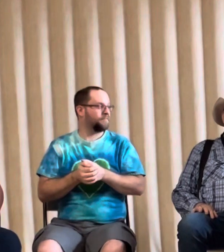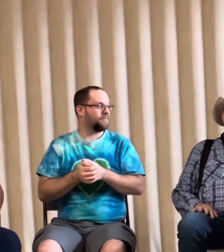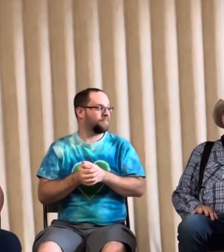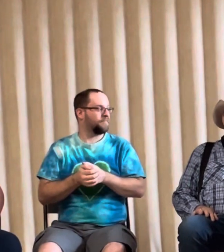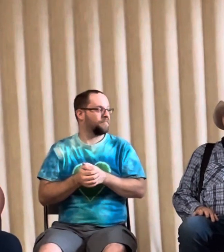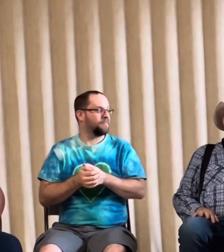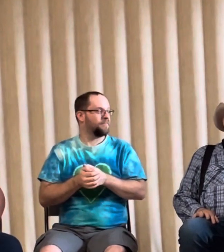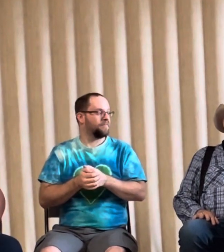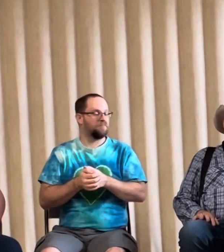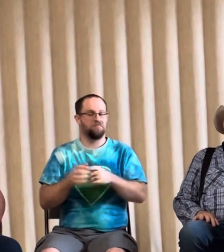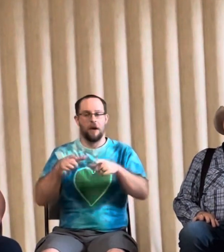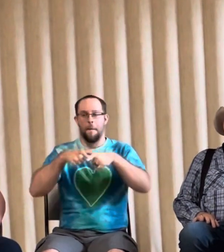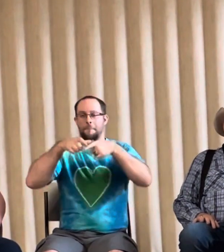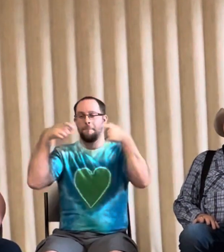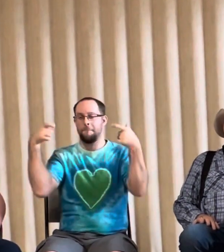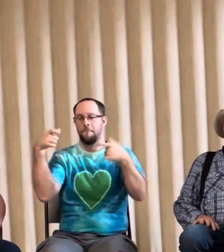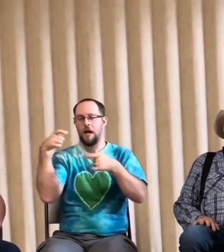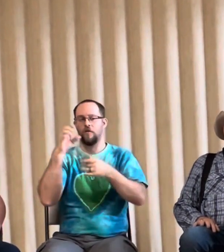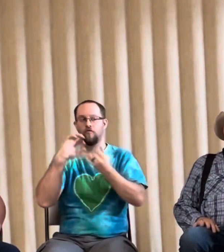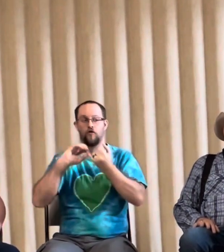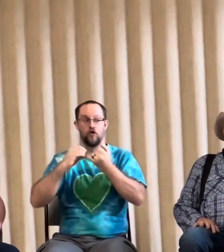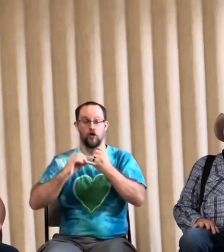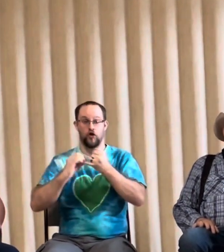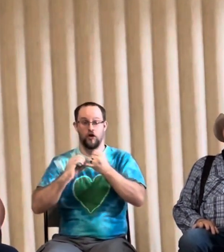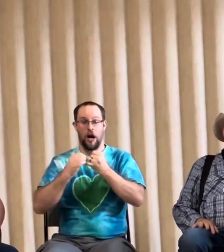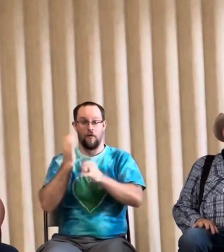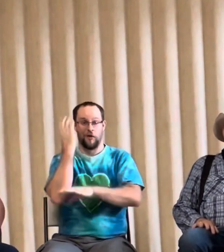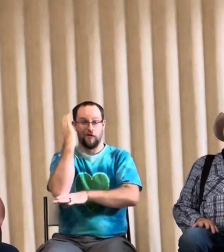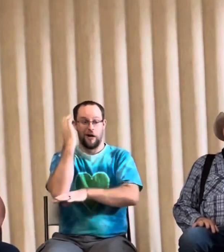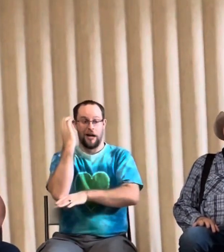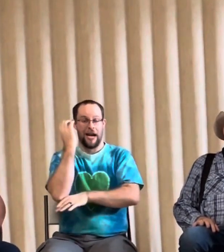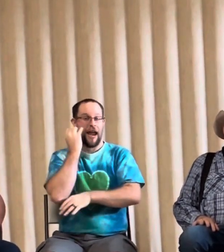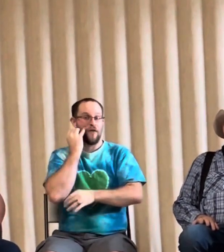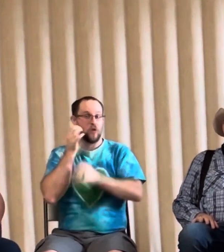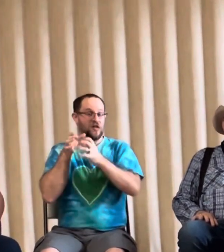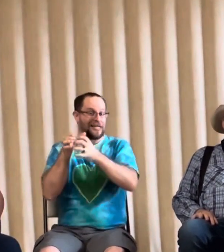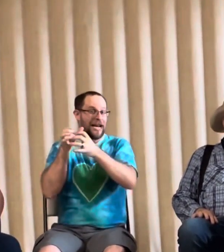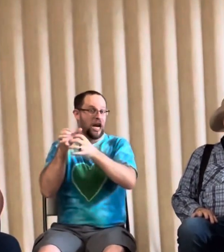There's a big cherry tree. which if you shake it just enough...